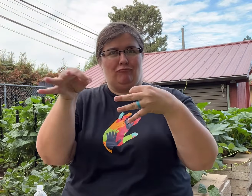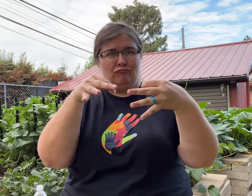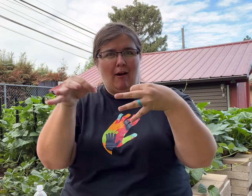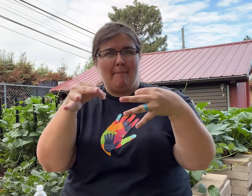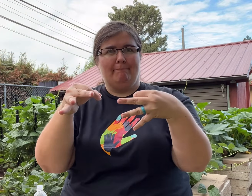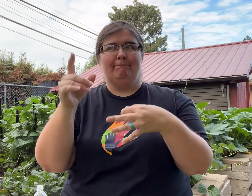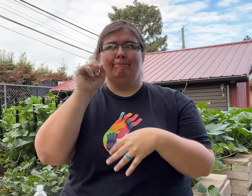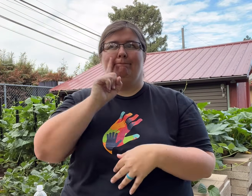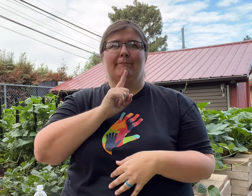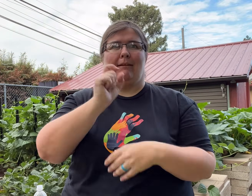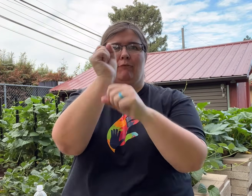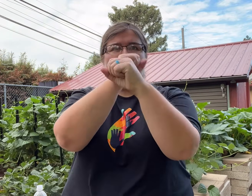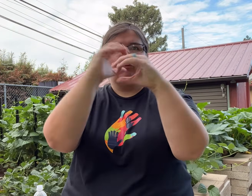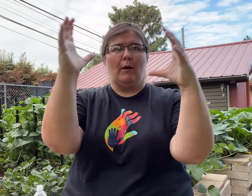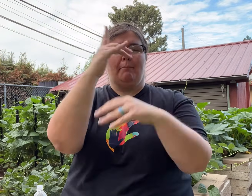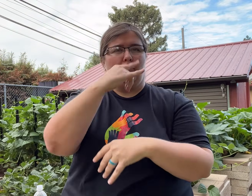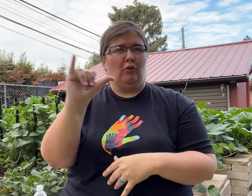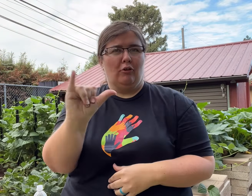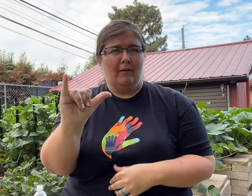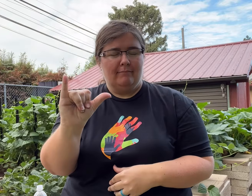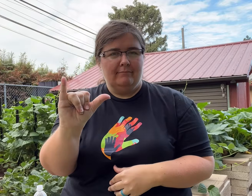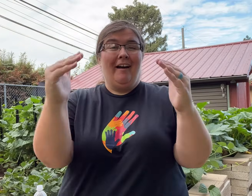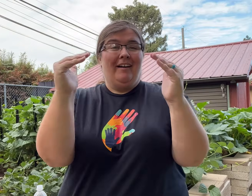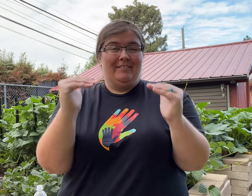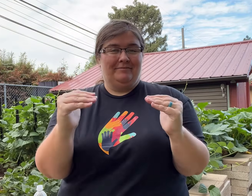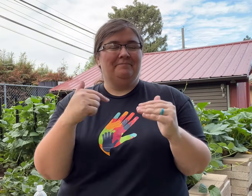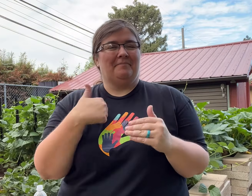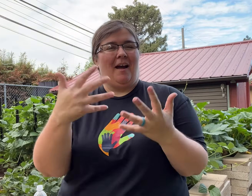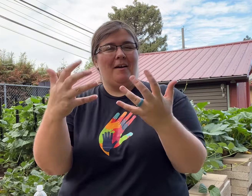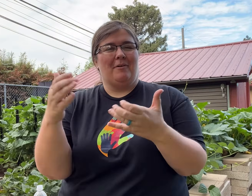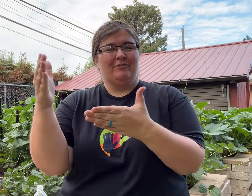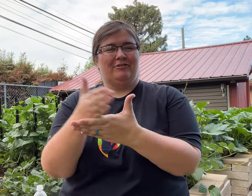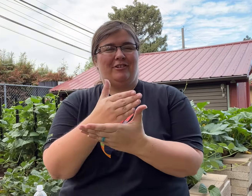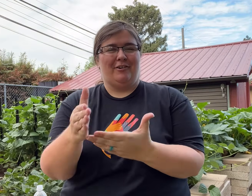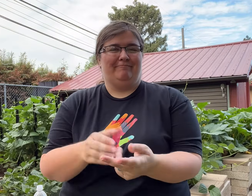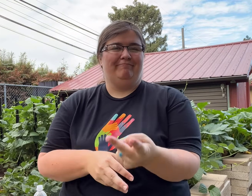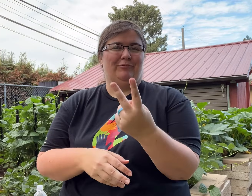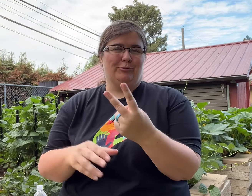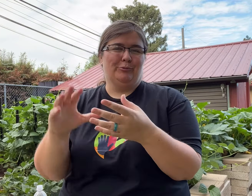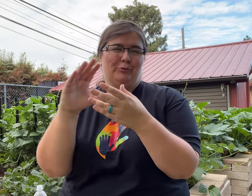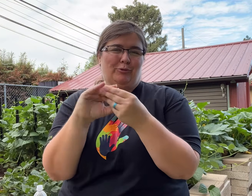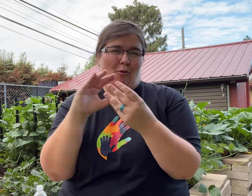In this video, I'm going to describe what Deaf dreams look like and then I'm going to share two stories.